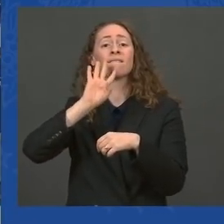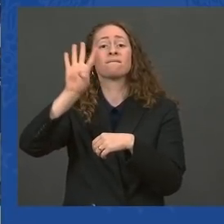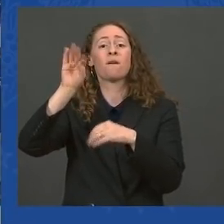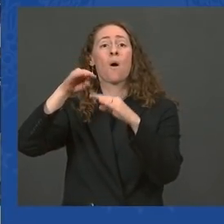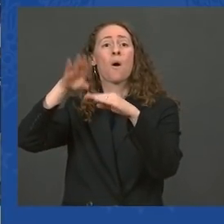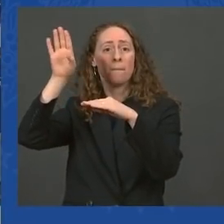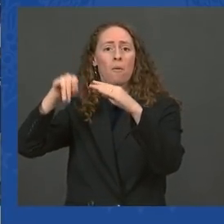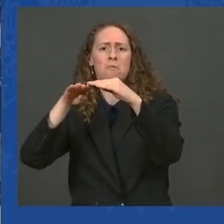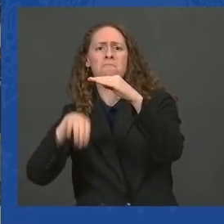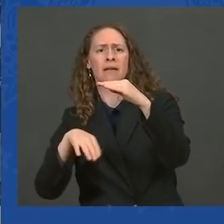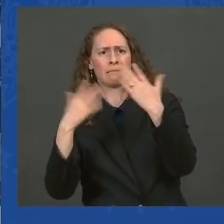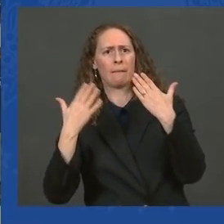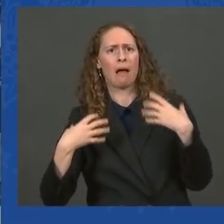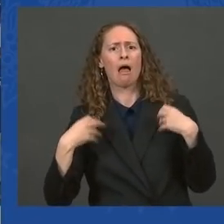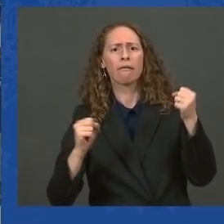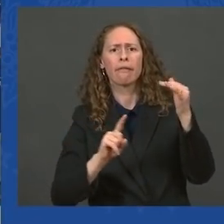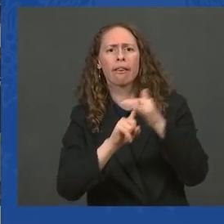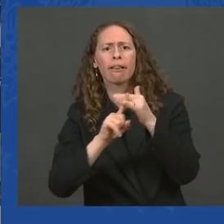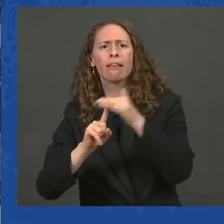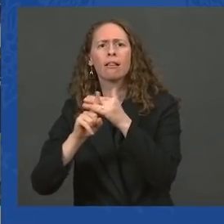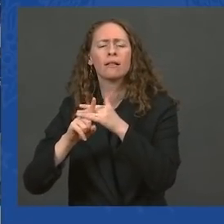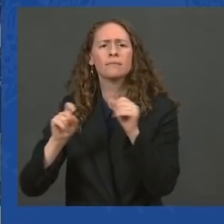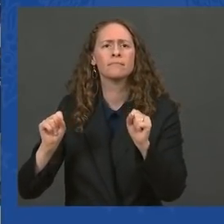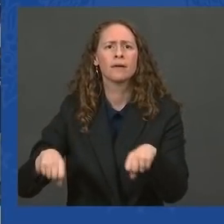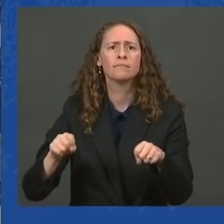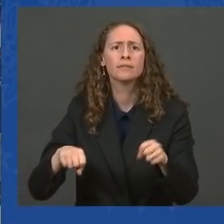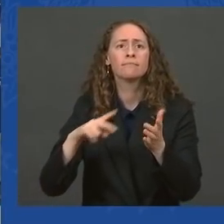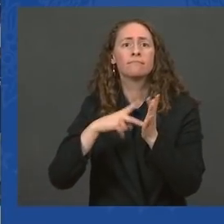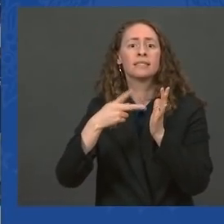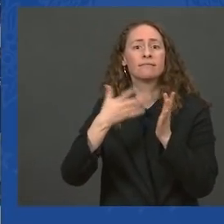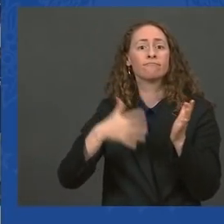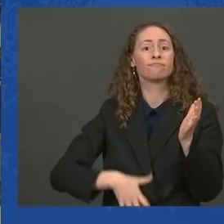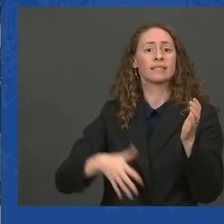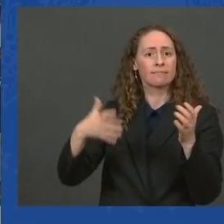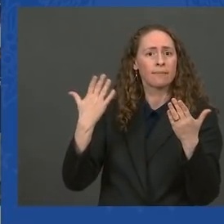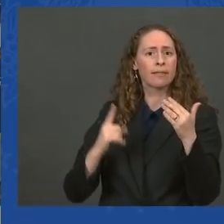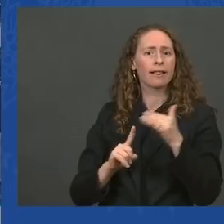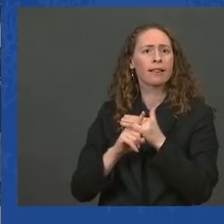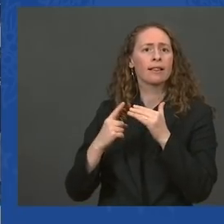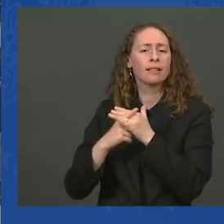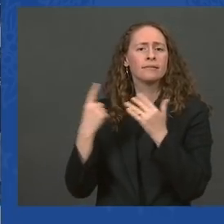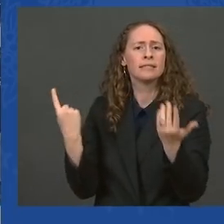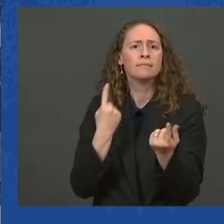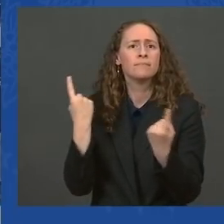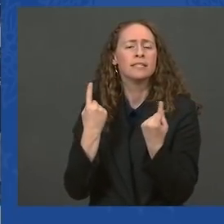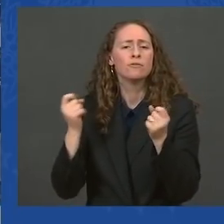For example, expecting moms with physical disabilities or with mental illness are much more likely